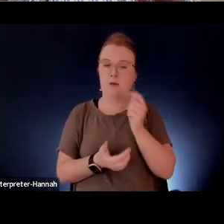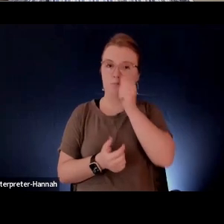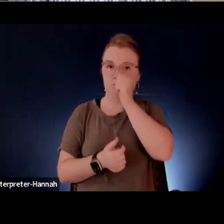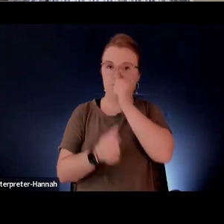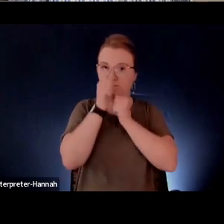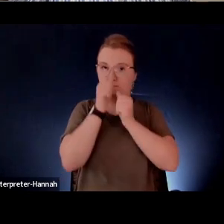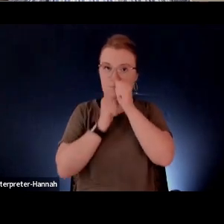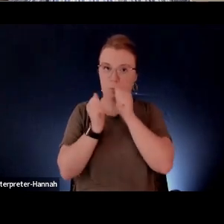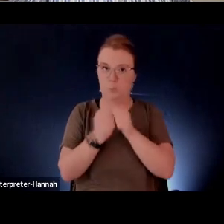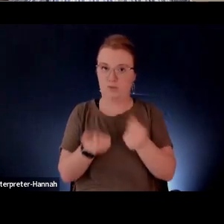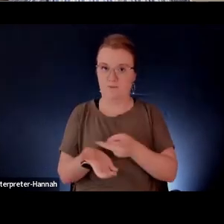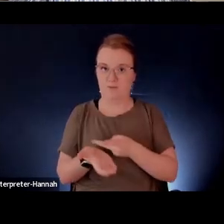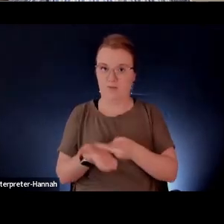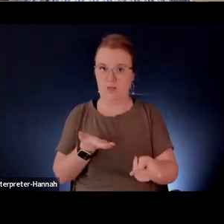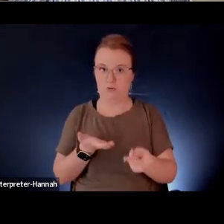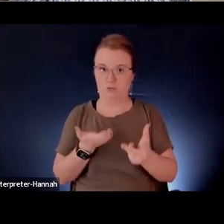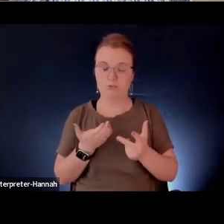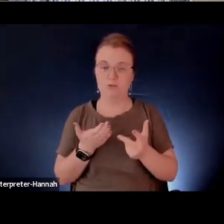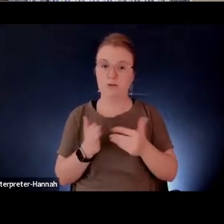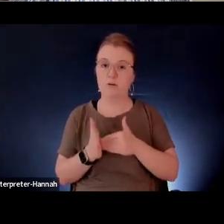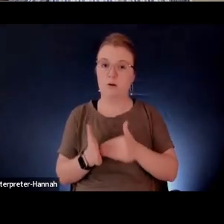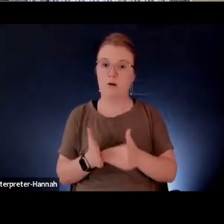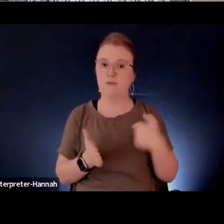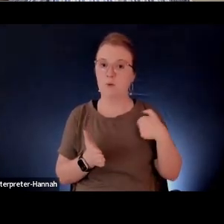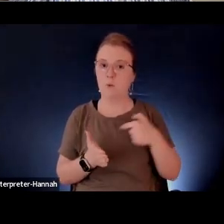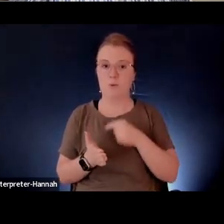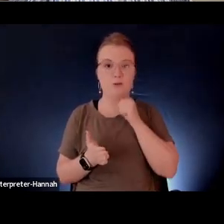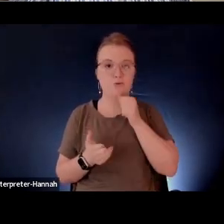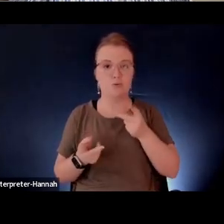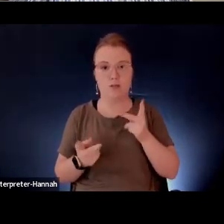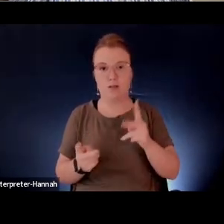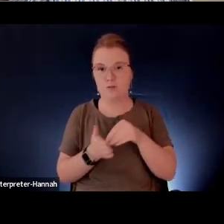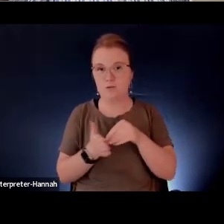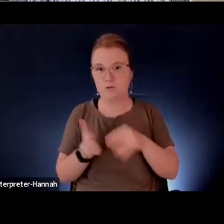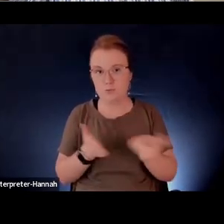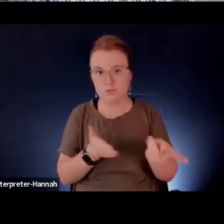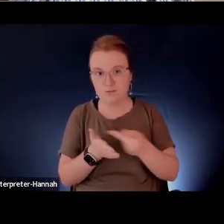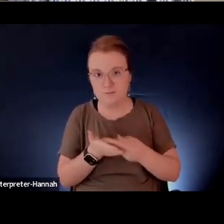And I think oftentimes we don't let our students fail and don't let them self-reflect